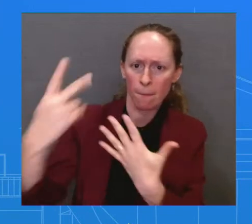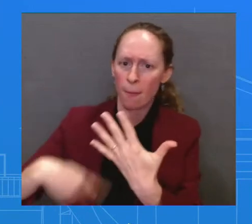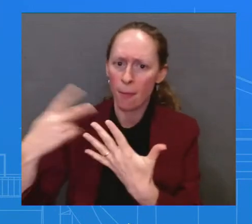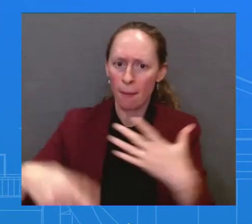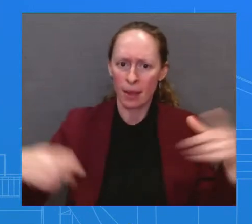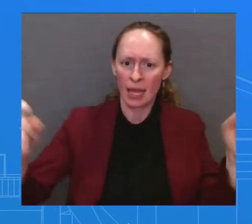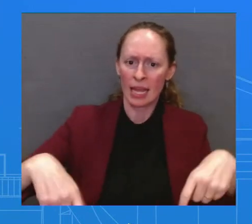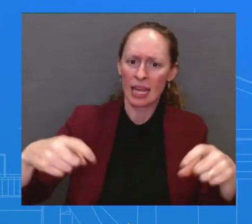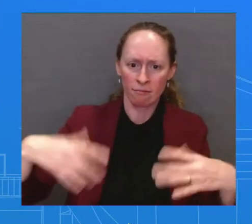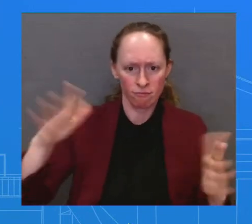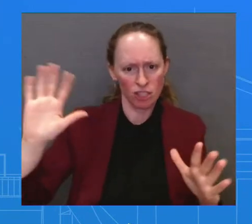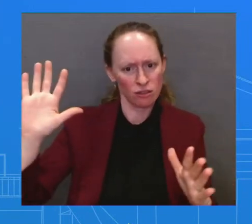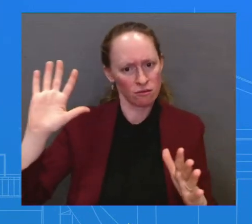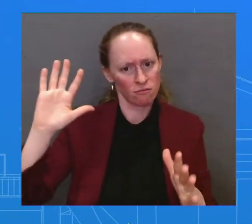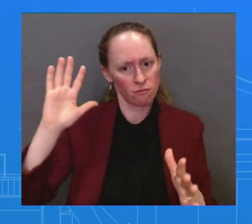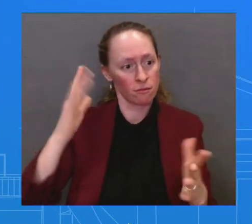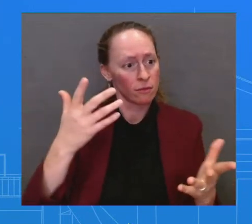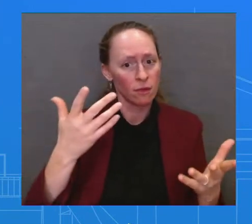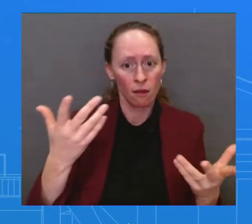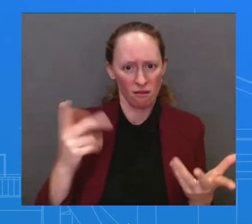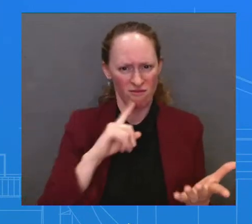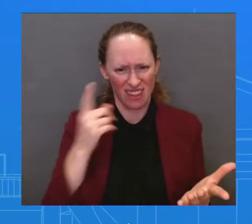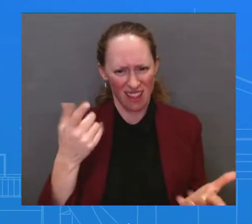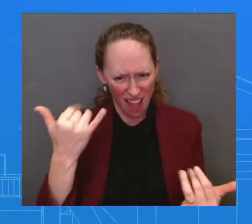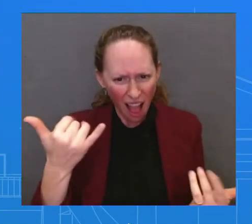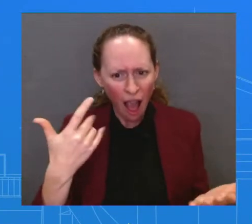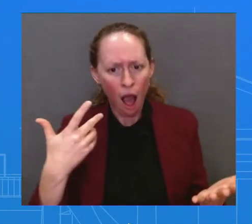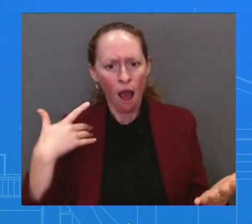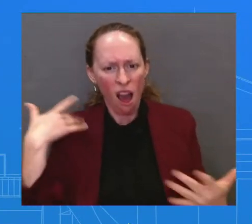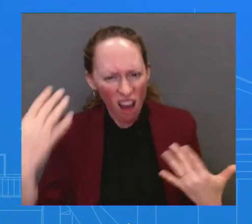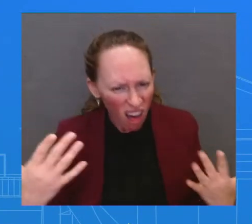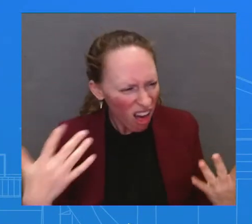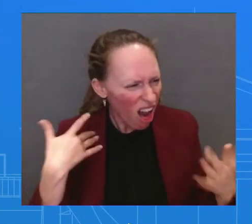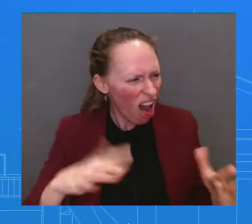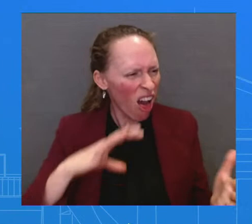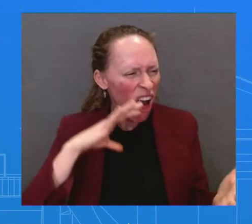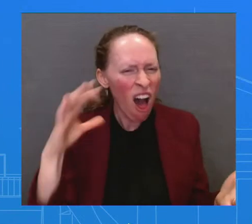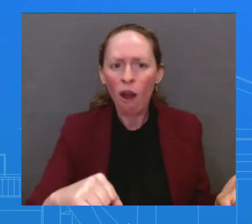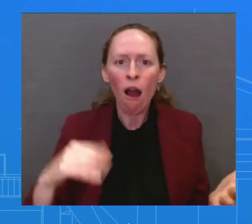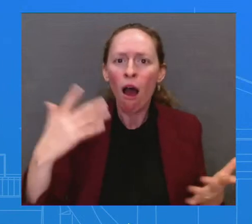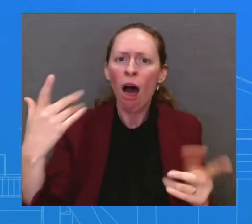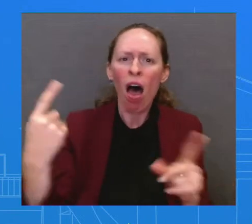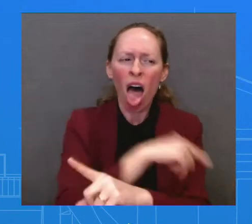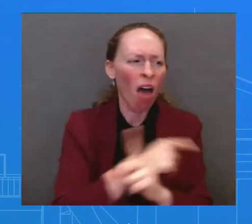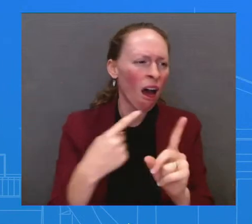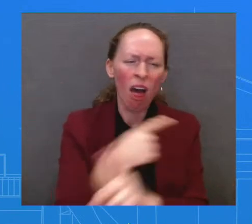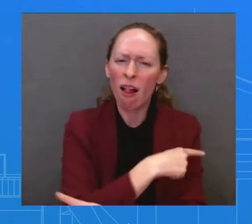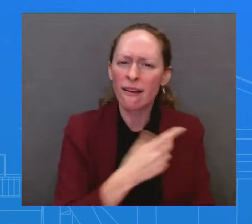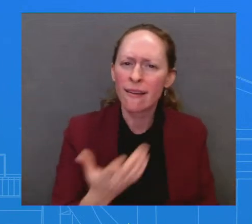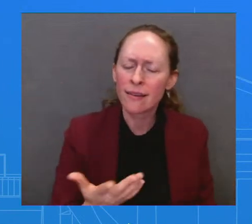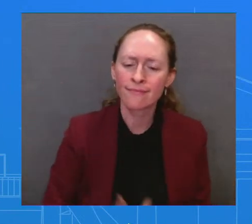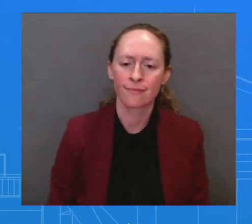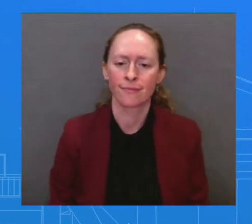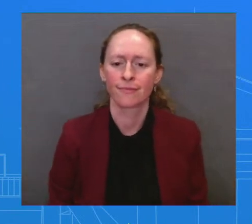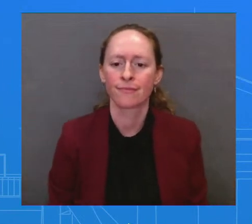We made a deal already, and that was back in May. Go ahead. The Press: Maybe you can tell us about tomorrow's schedule?